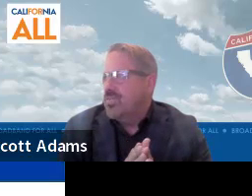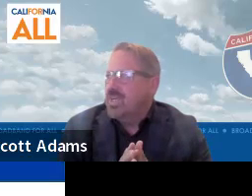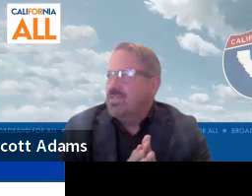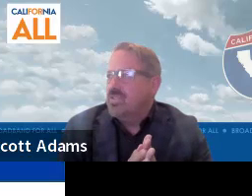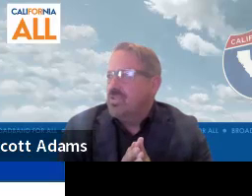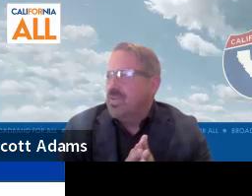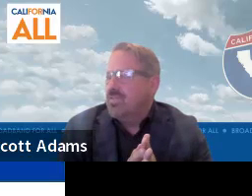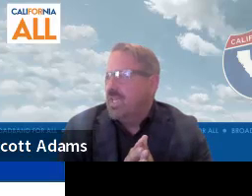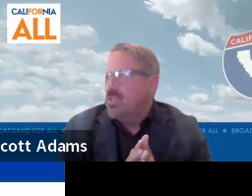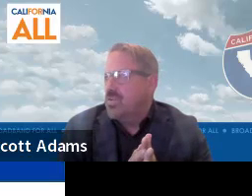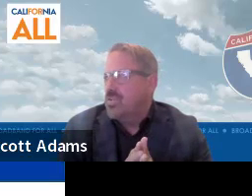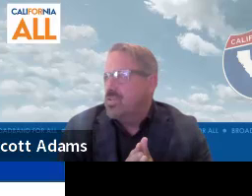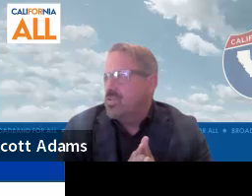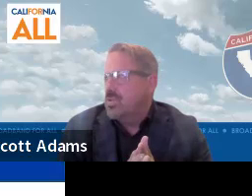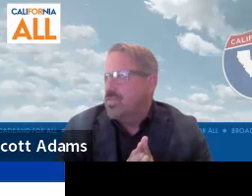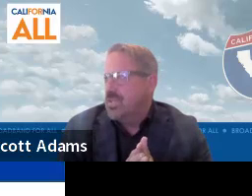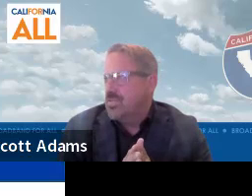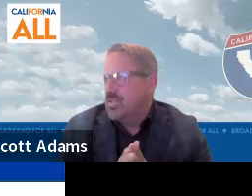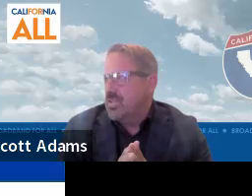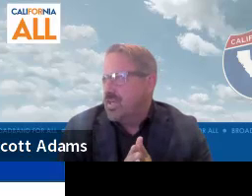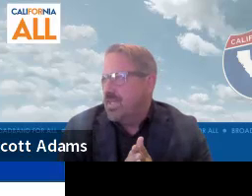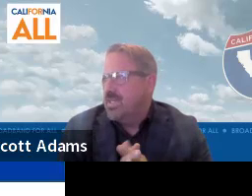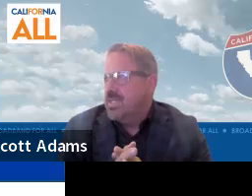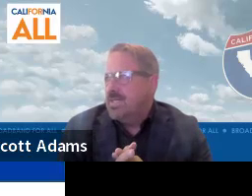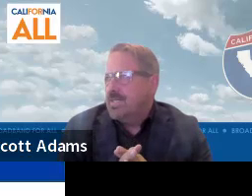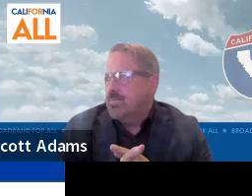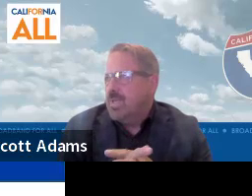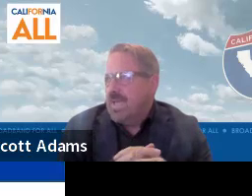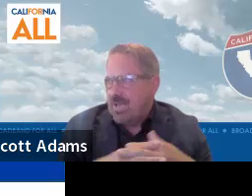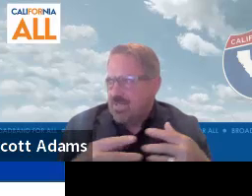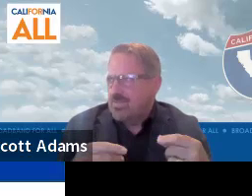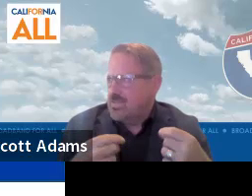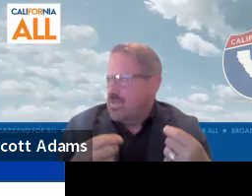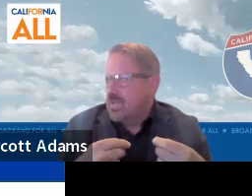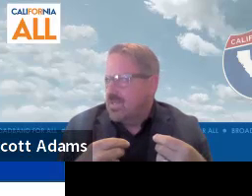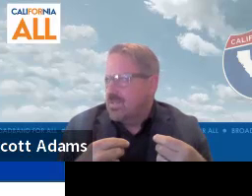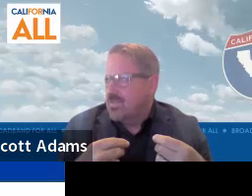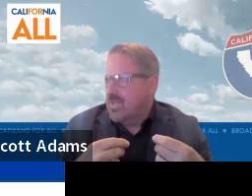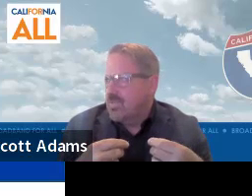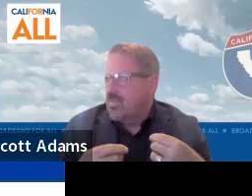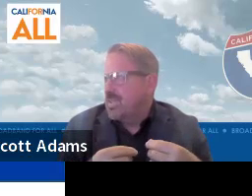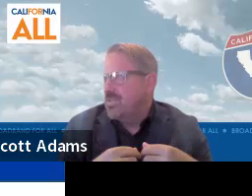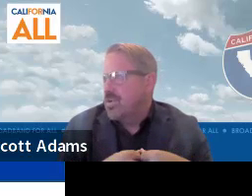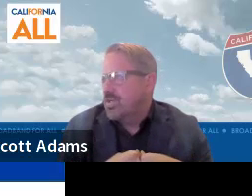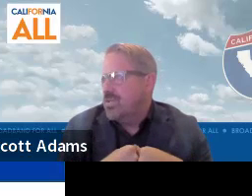providing digital navigation or digital literacy and skills training, having it funding targeted